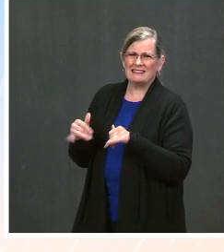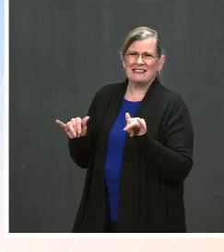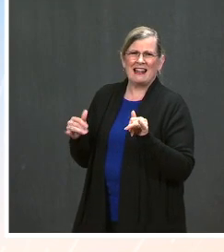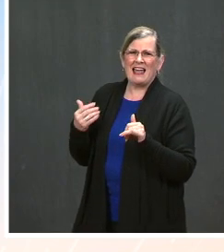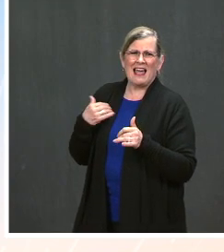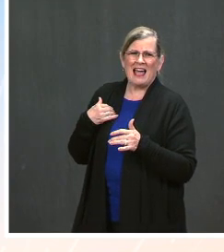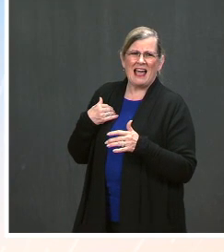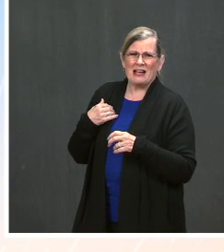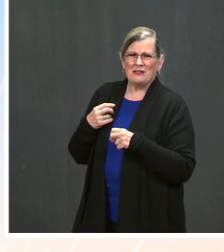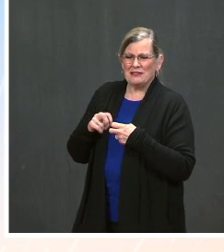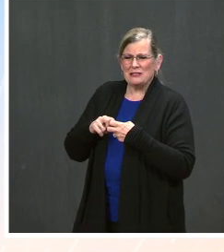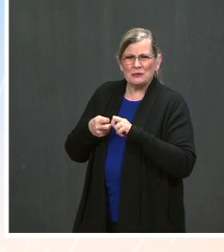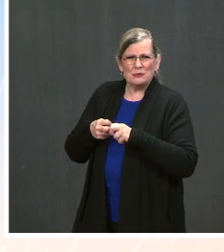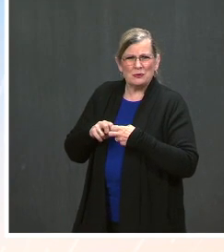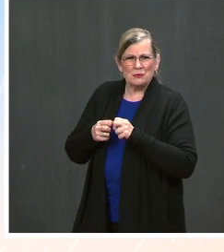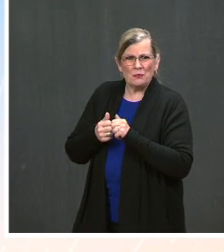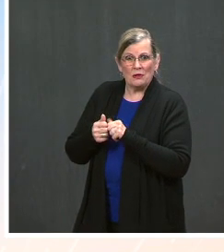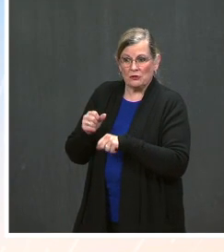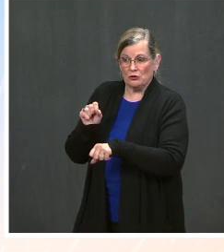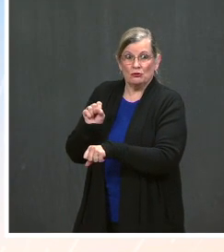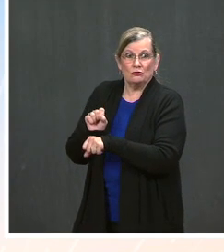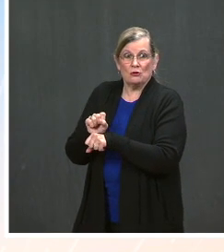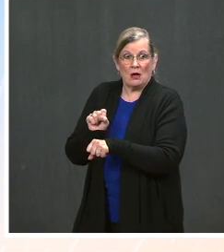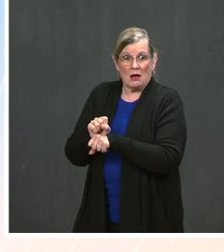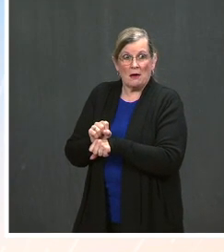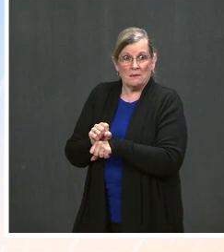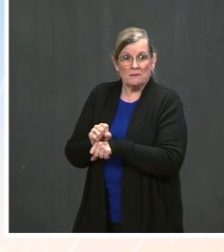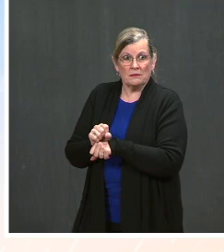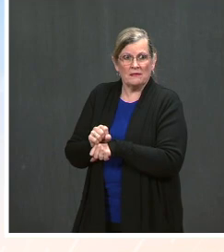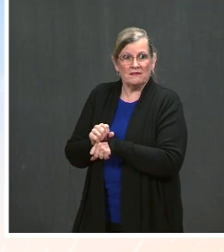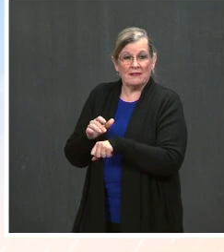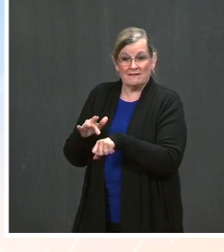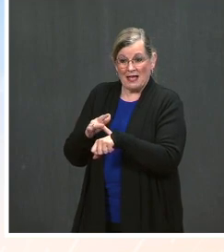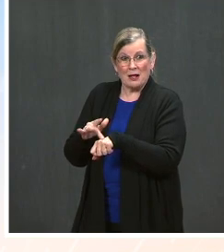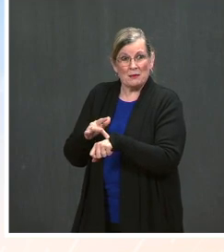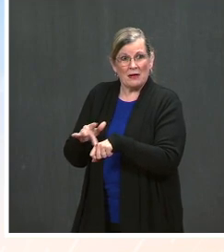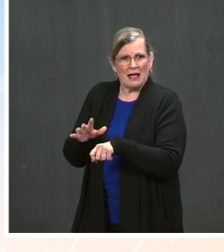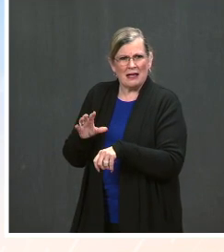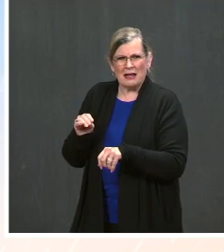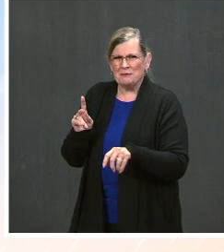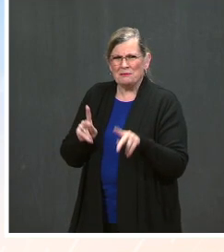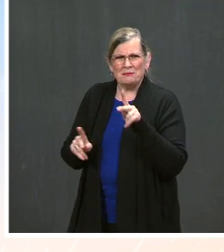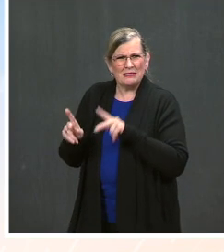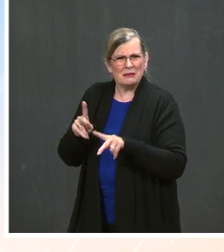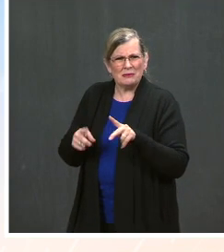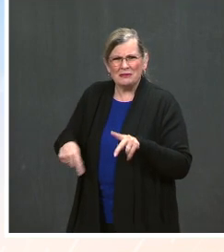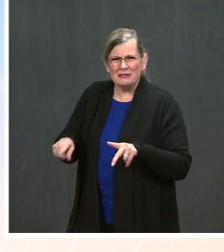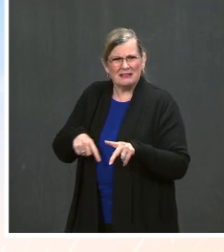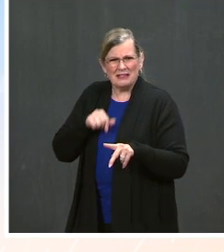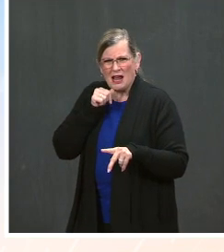and people who were willing to take them for, you know, sort of, manufacturing positions and things like that. Secretary Walsh: I mean, I think that the numbers right now,